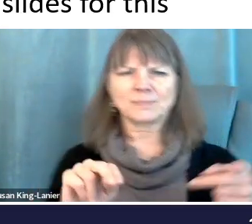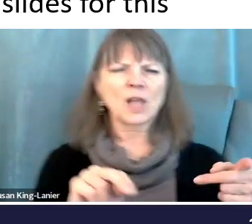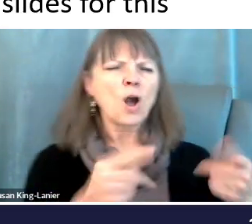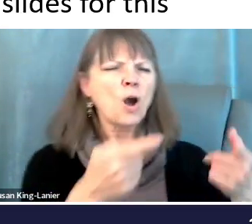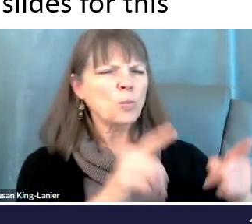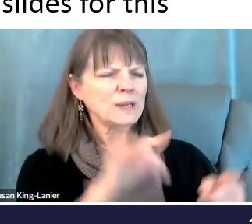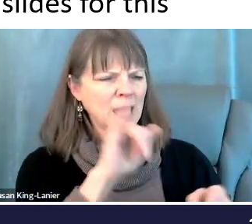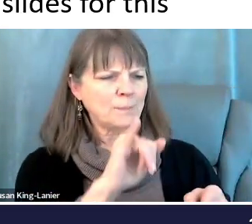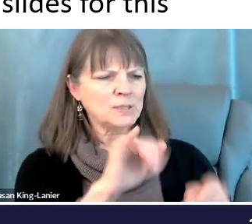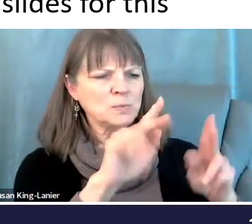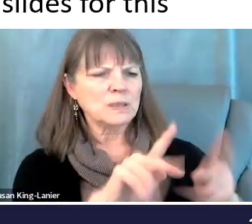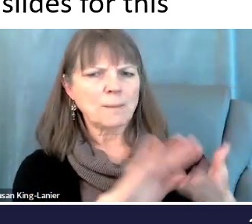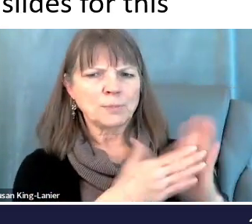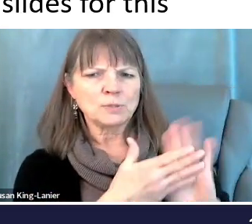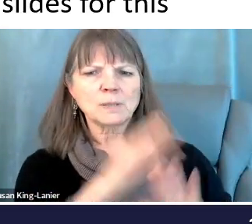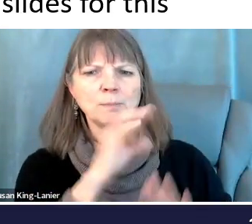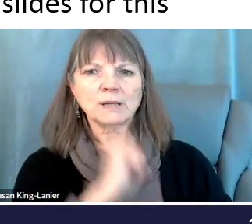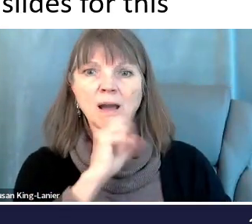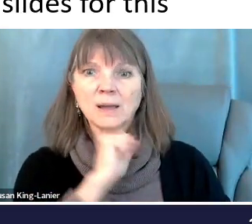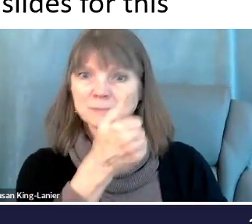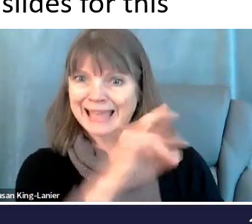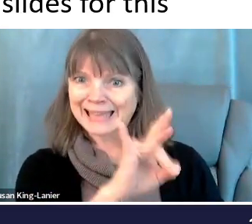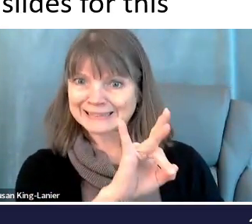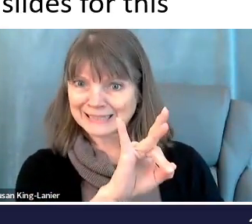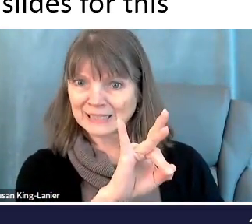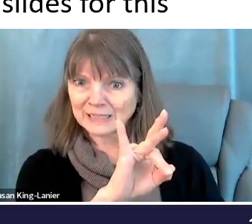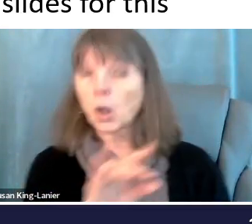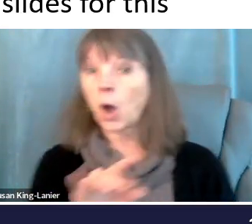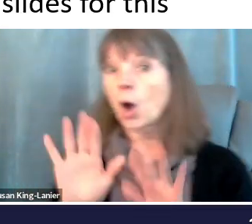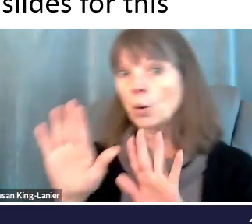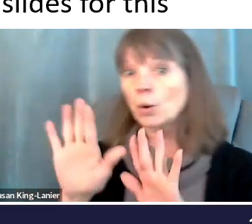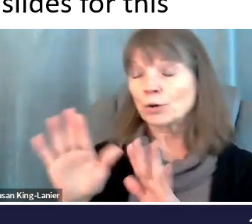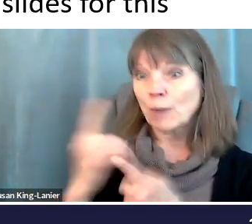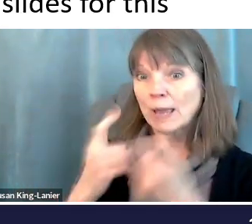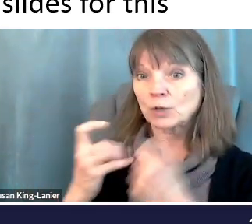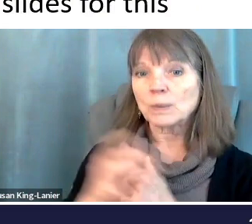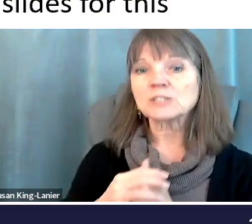And what happens when those individuals turn 18? Great question. Yeah.